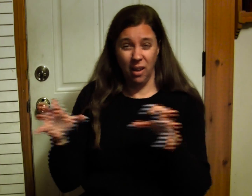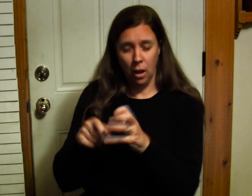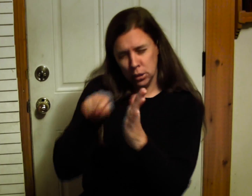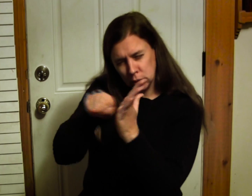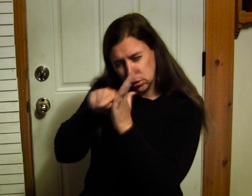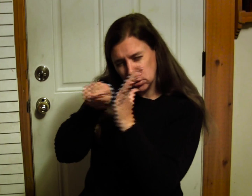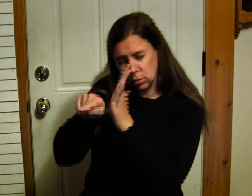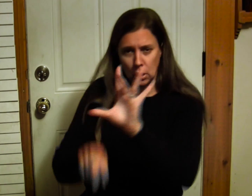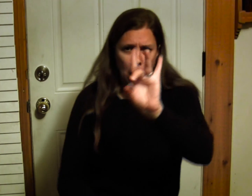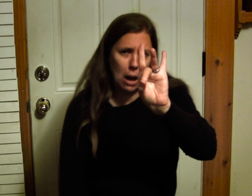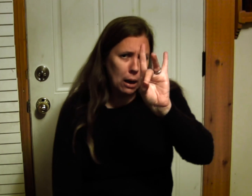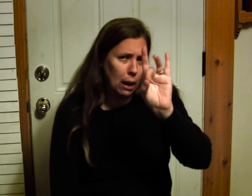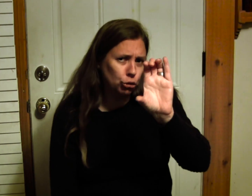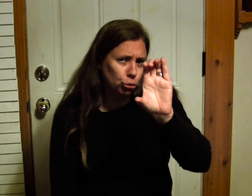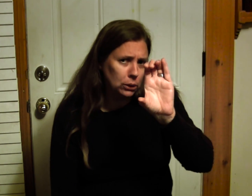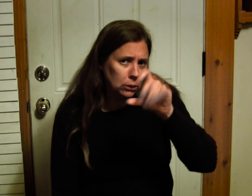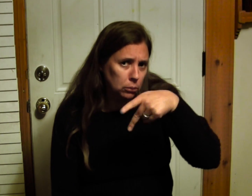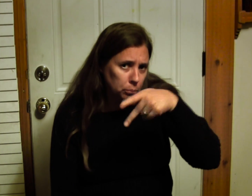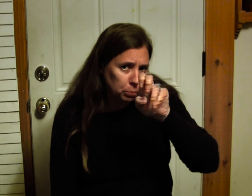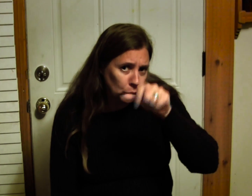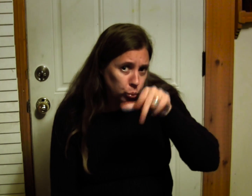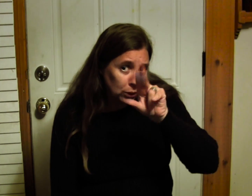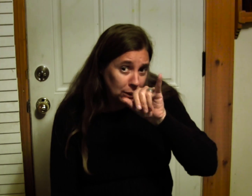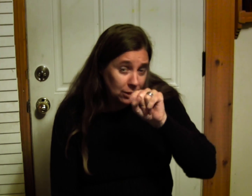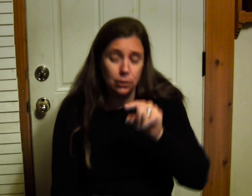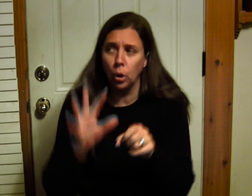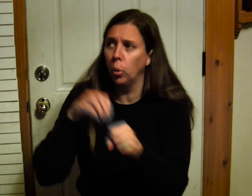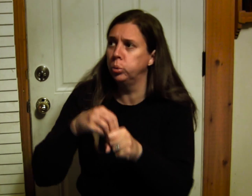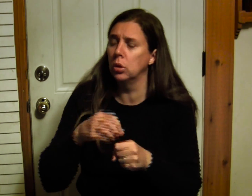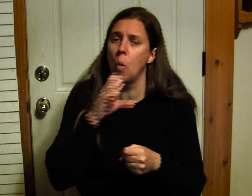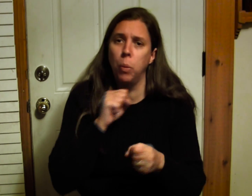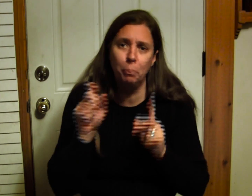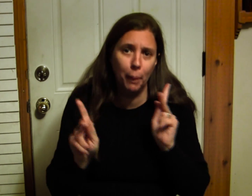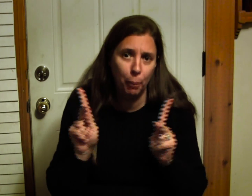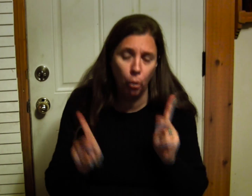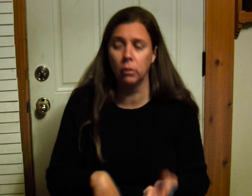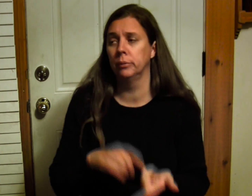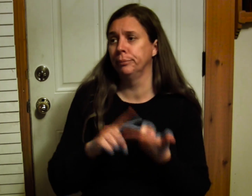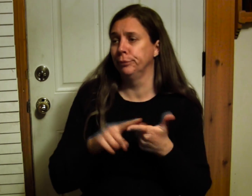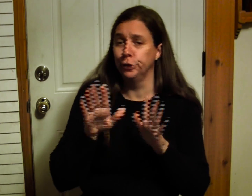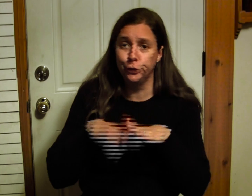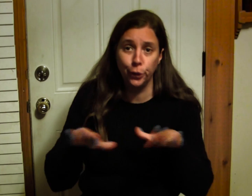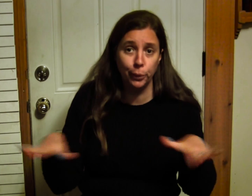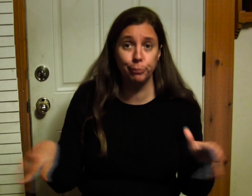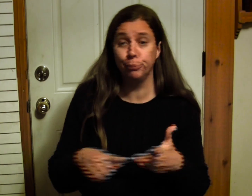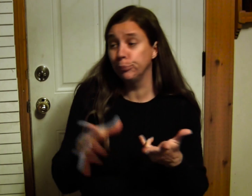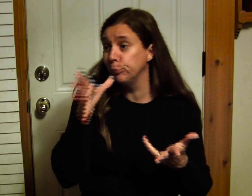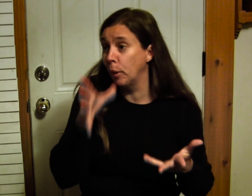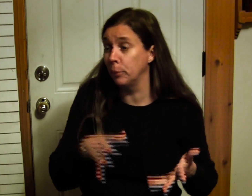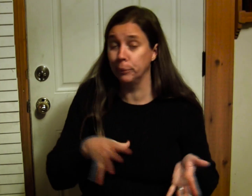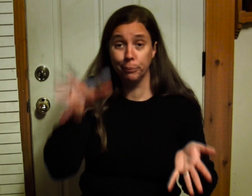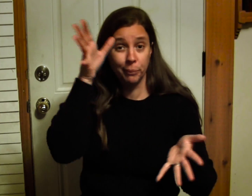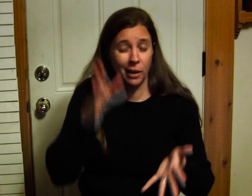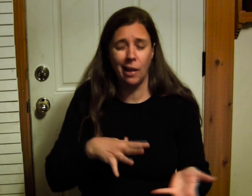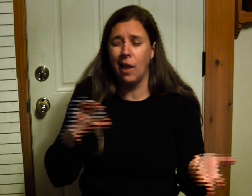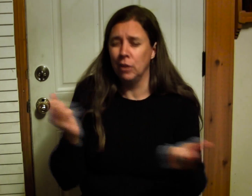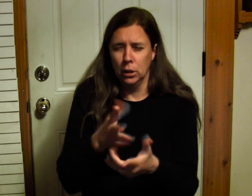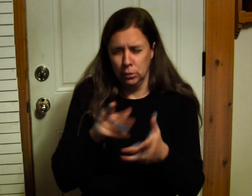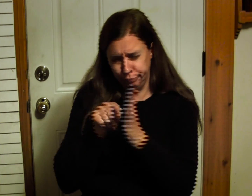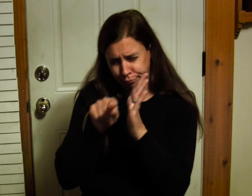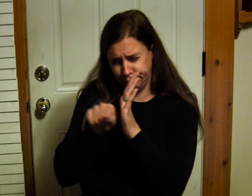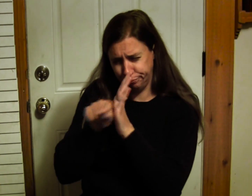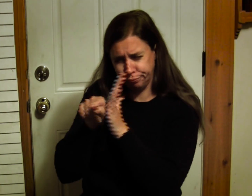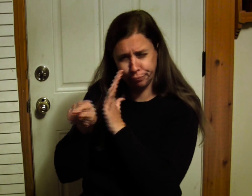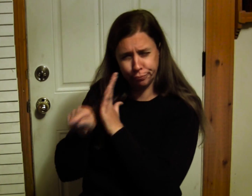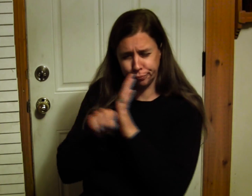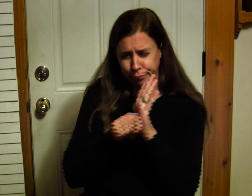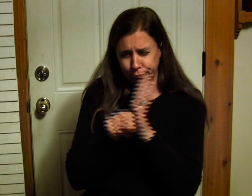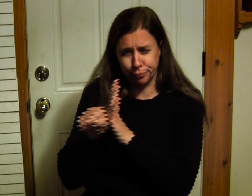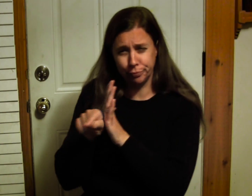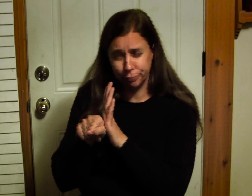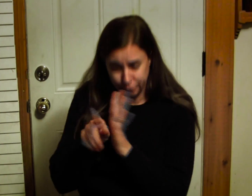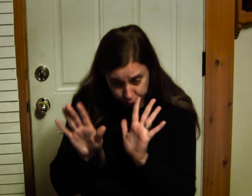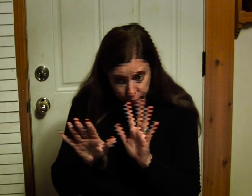So there was a massacre of 800 Pequots, including elders, children, women, men, all of them were killed.